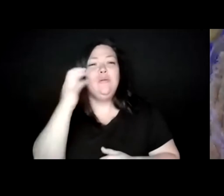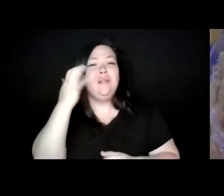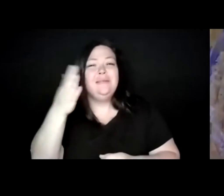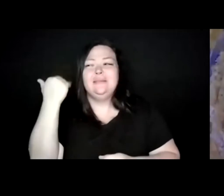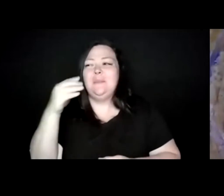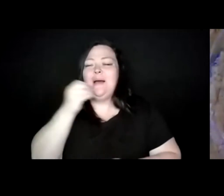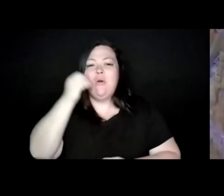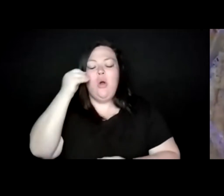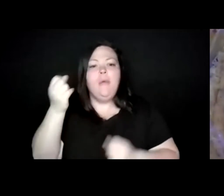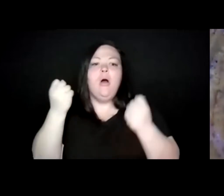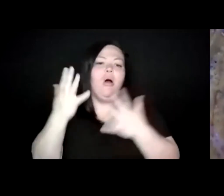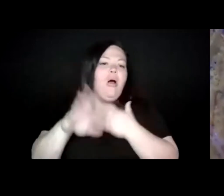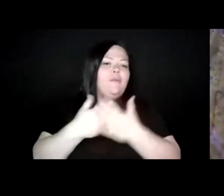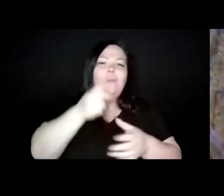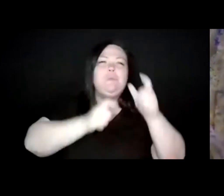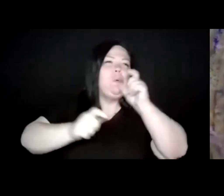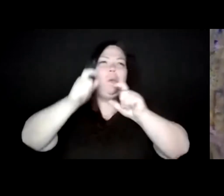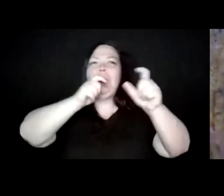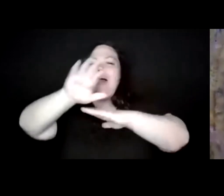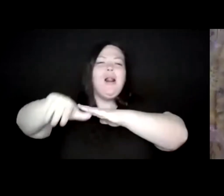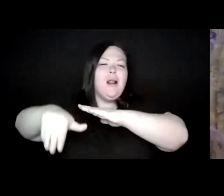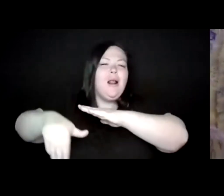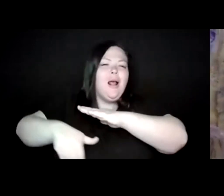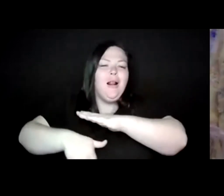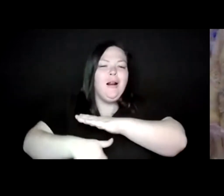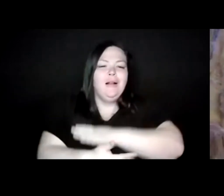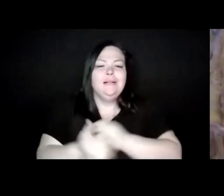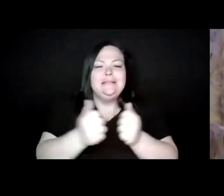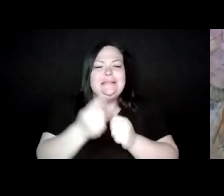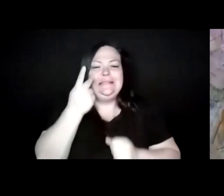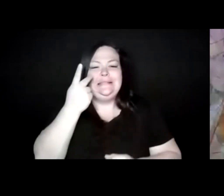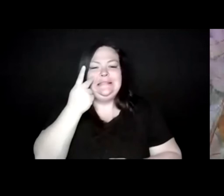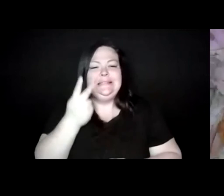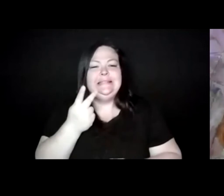drinking contests with you, to see how tapang their balikbayan pinsan was. you were too